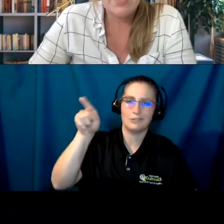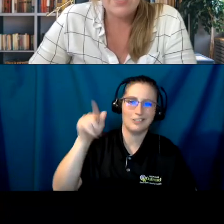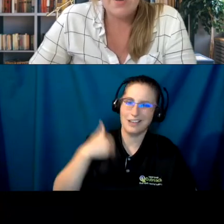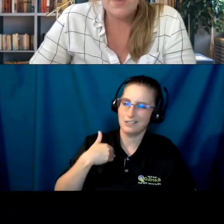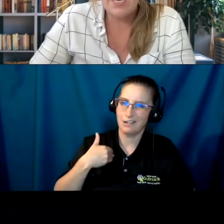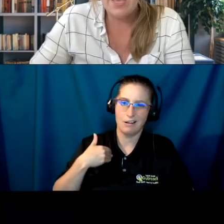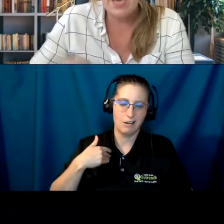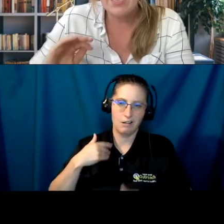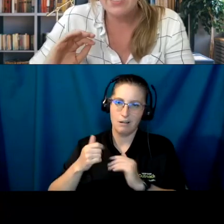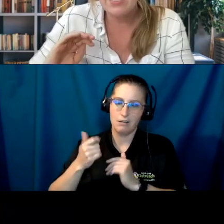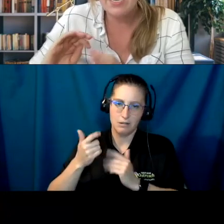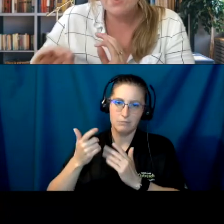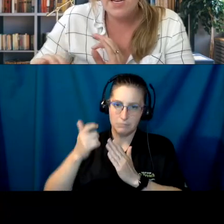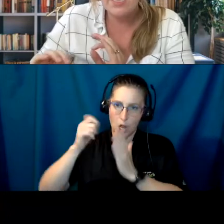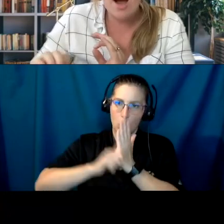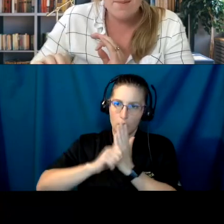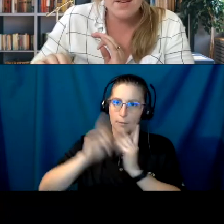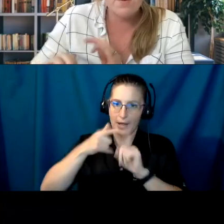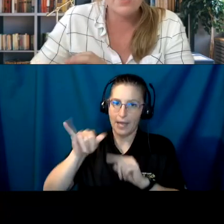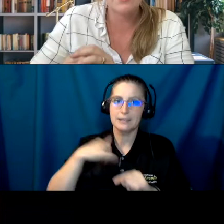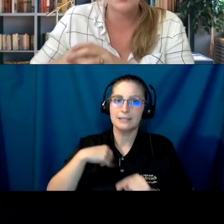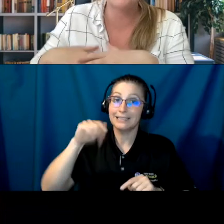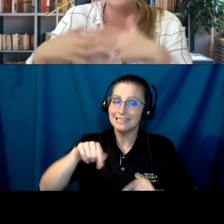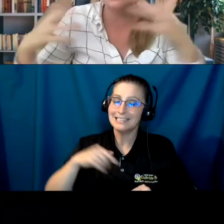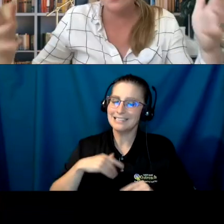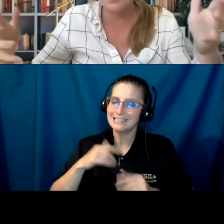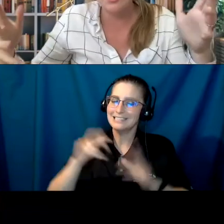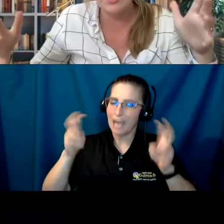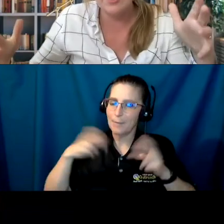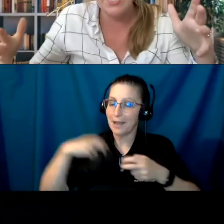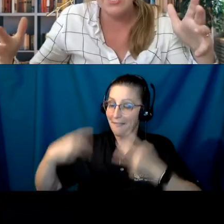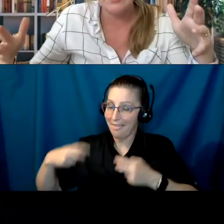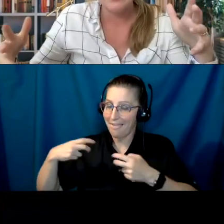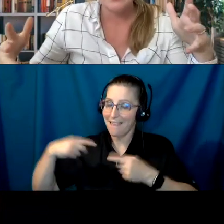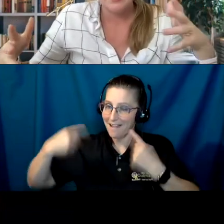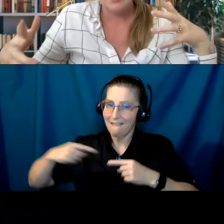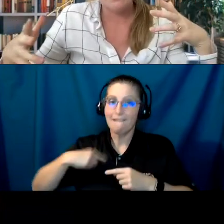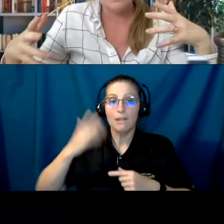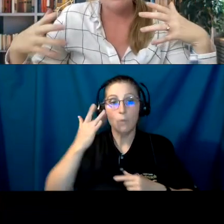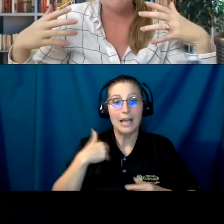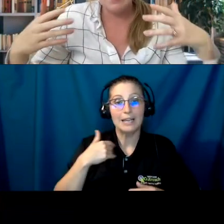This is something that is a debated topic, because doing a simulation activity, maybe